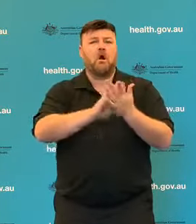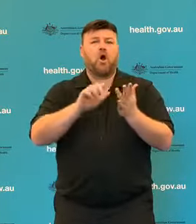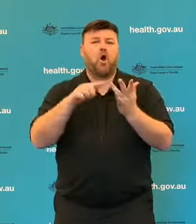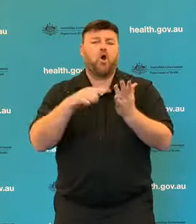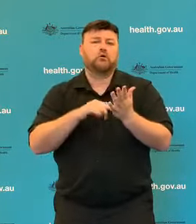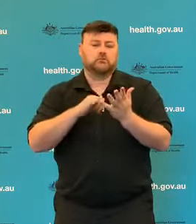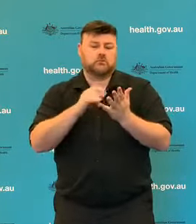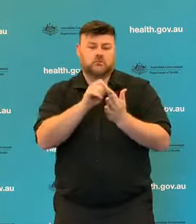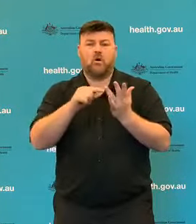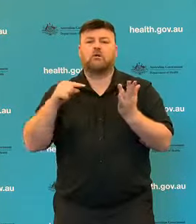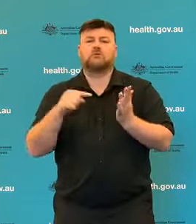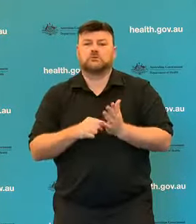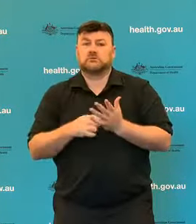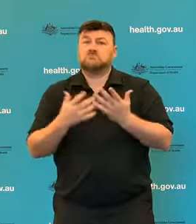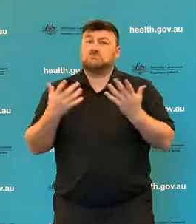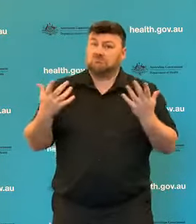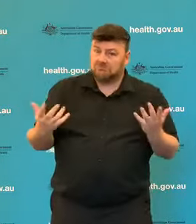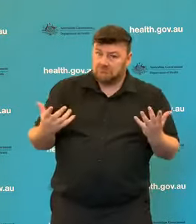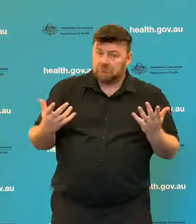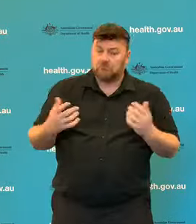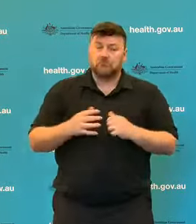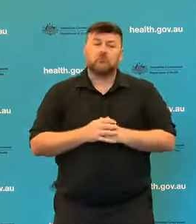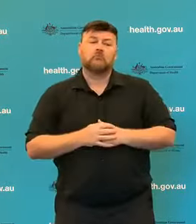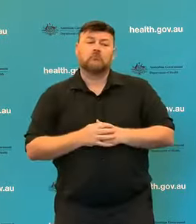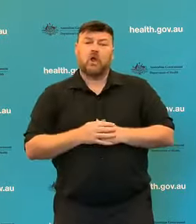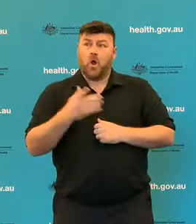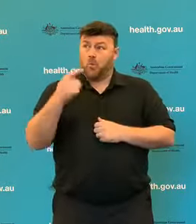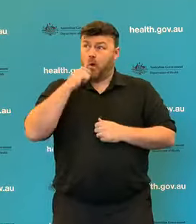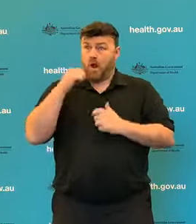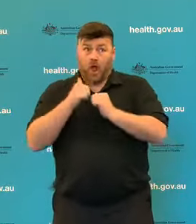own local epidemiology, but this definition is the definition that's been